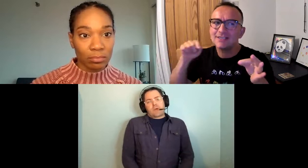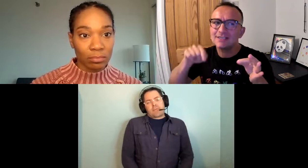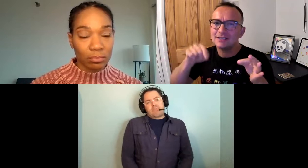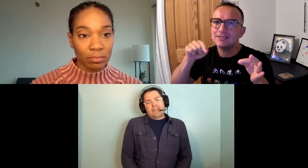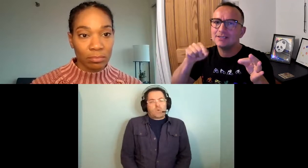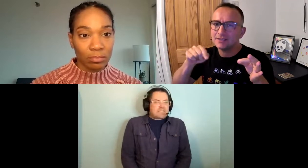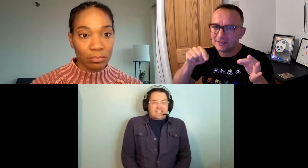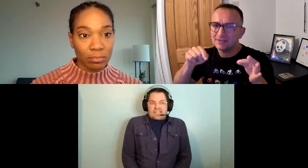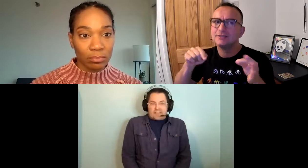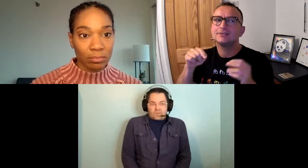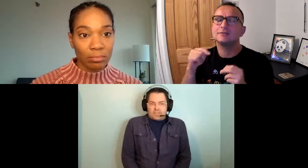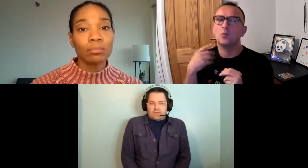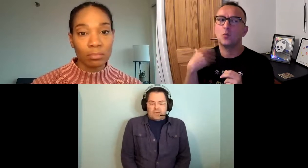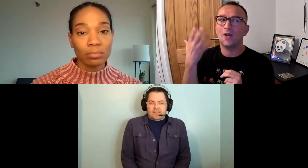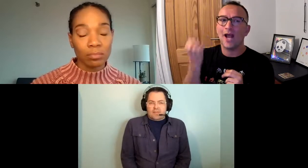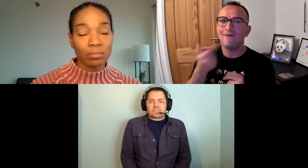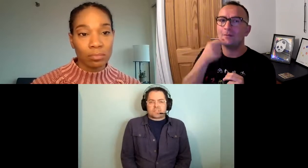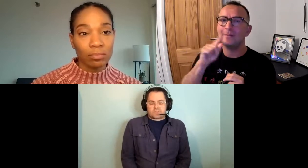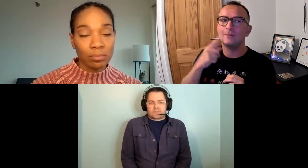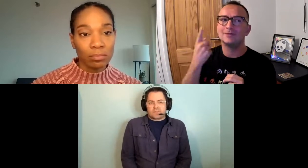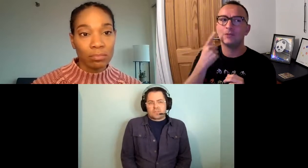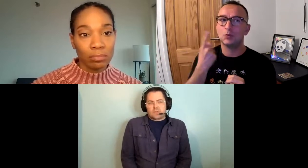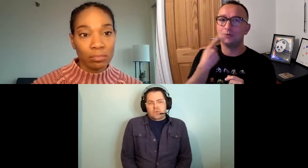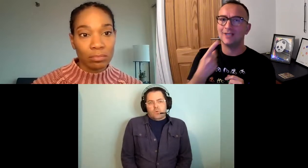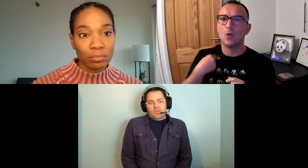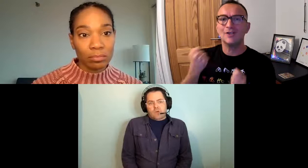know, in - for sign language create a sign.